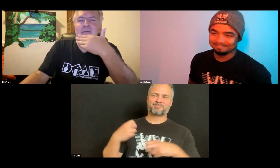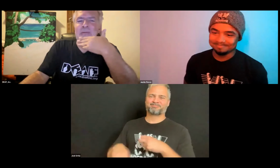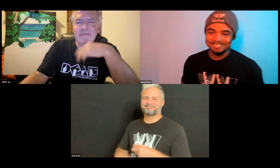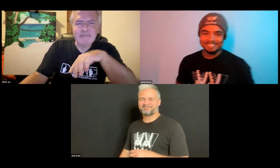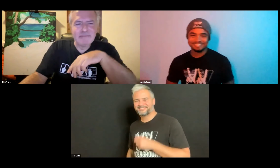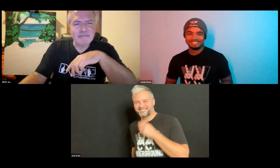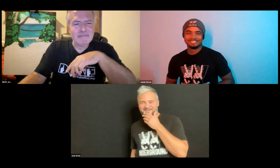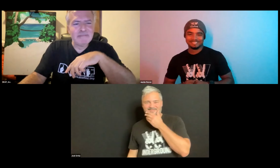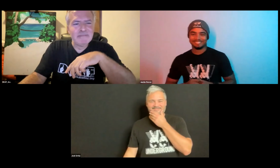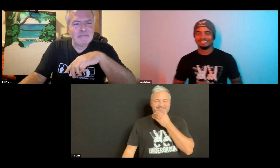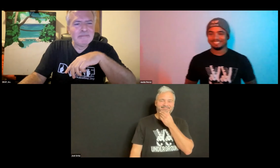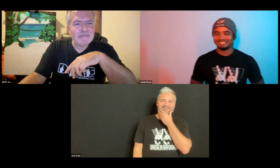All right. No problem.